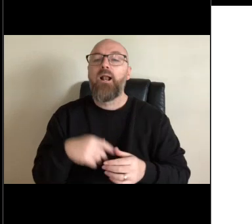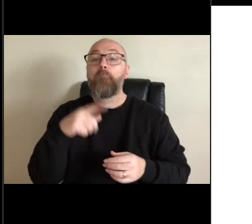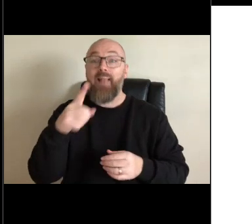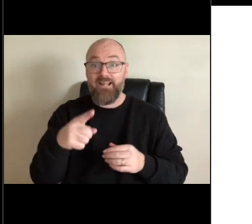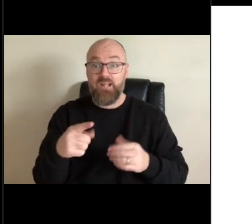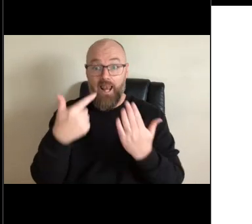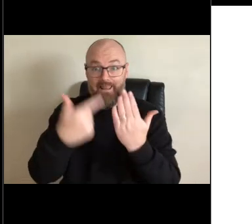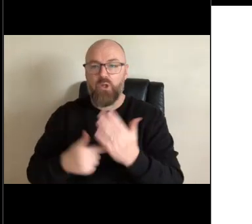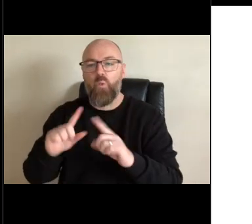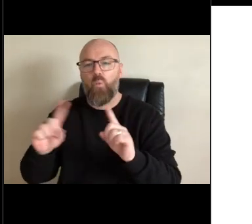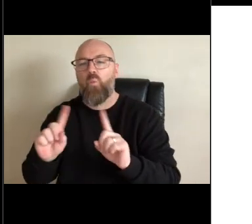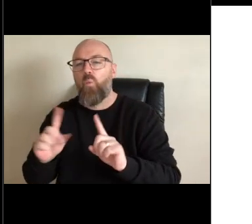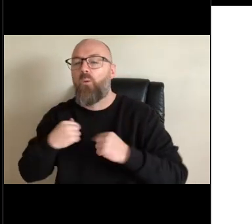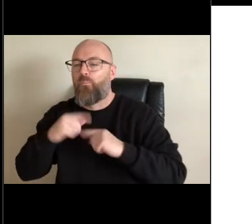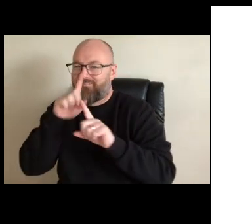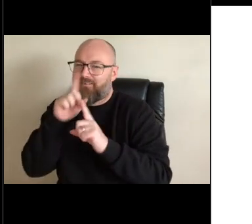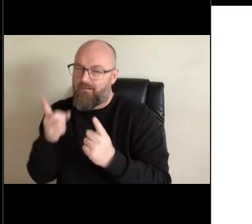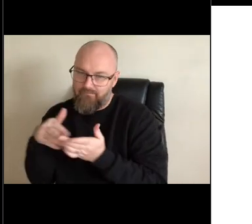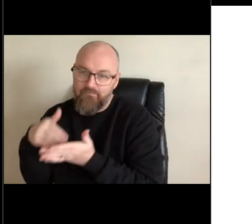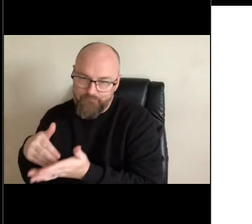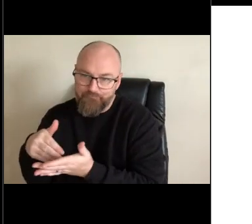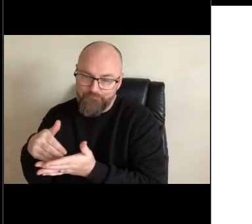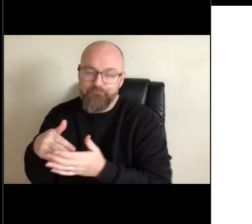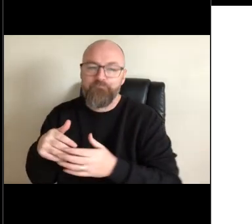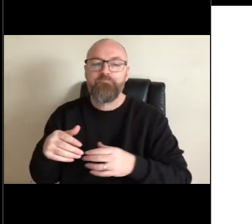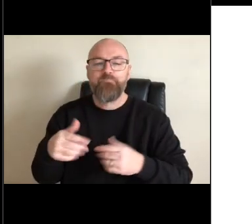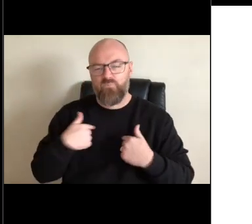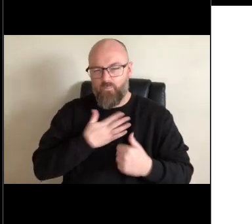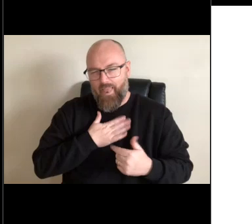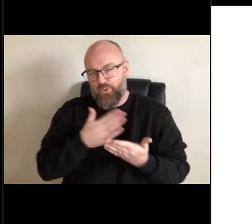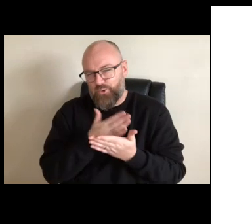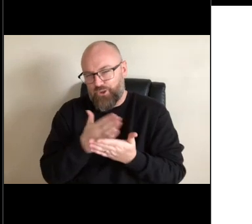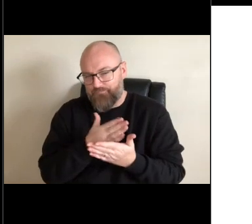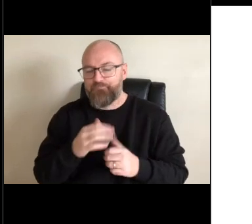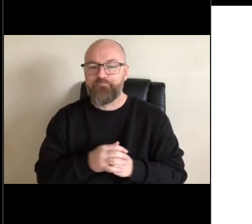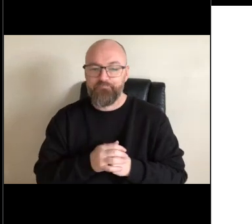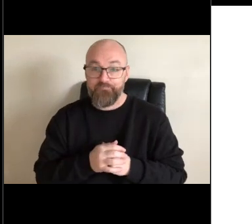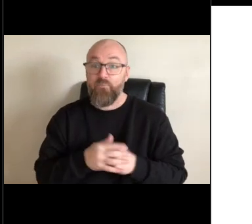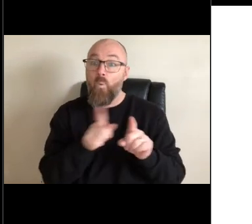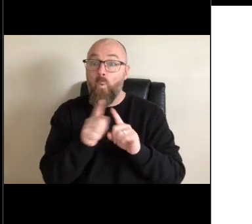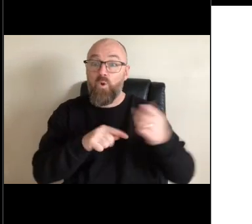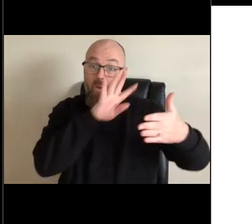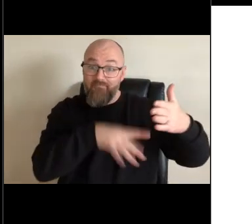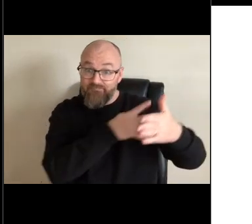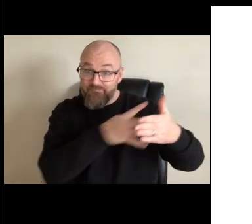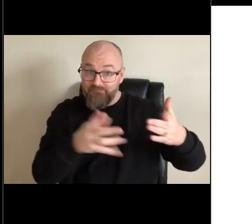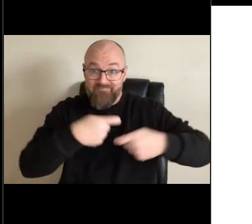our stakeholders there's also a table handout that lists the types of um Services we provide